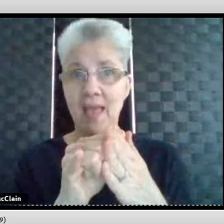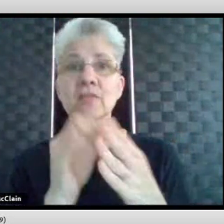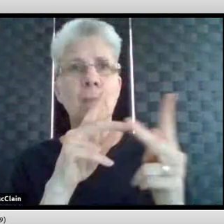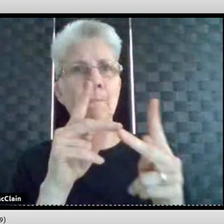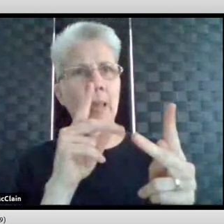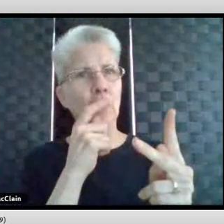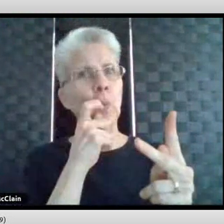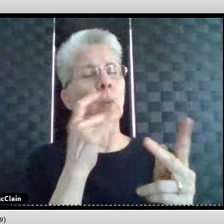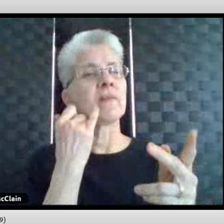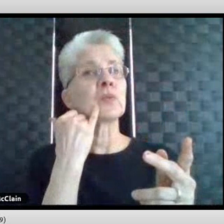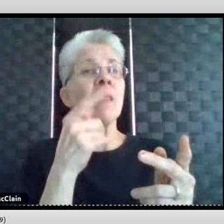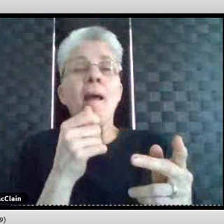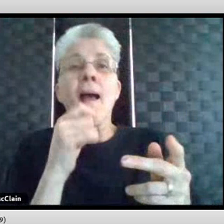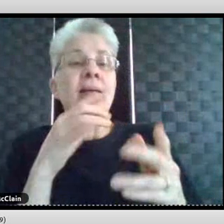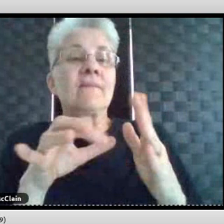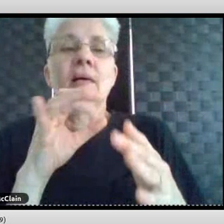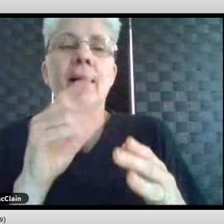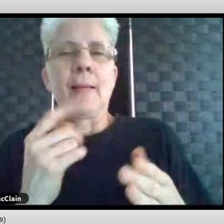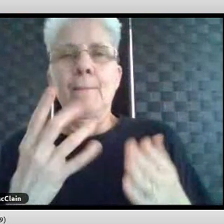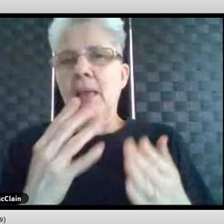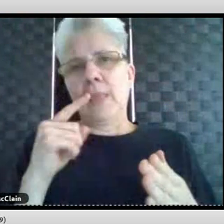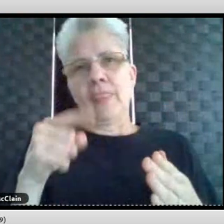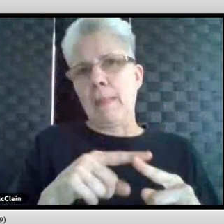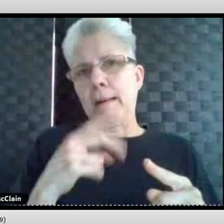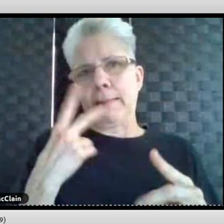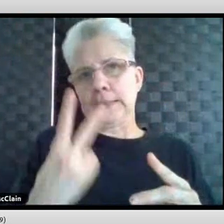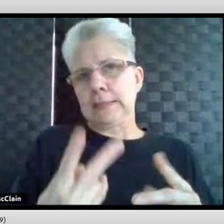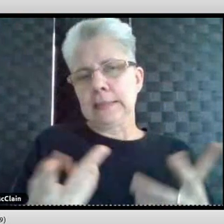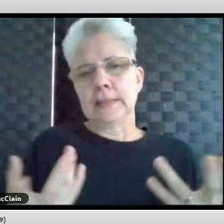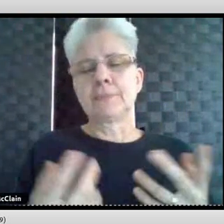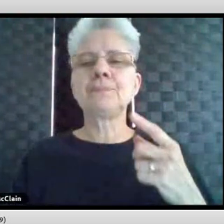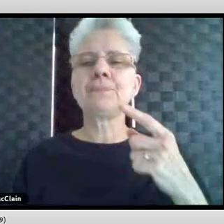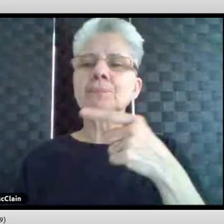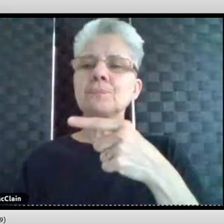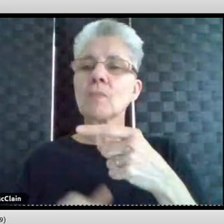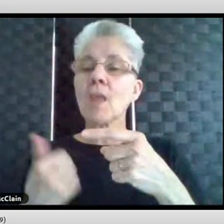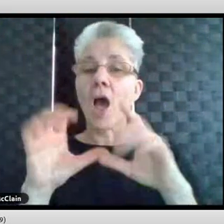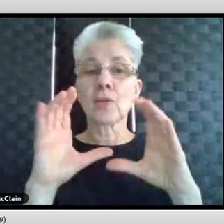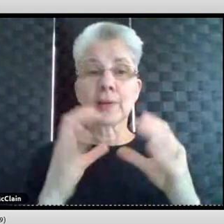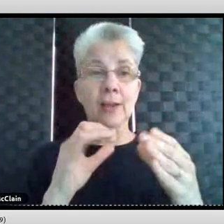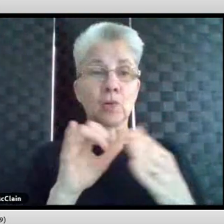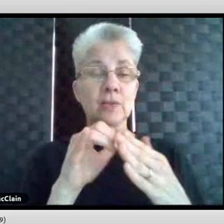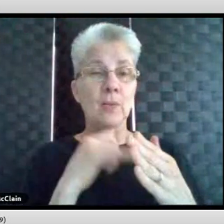if it was there, I didn't find it. It might have been there, but I didn't find it. So, other categories that you could take about